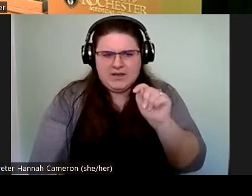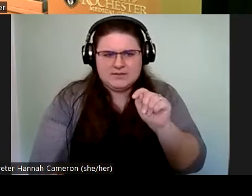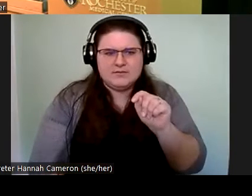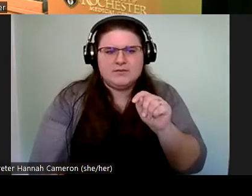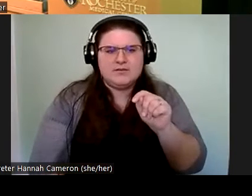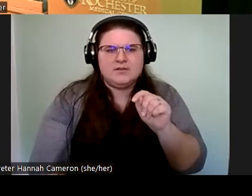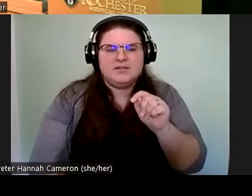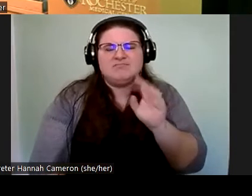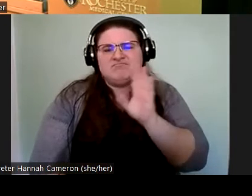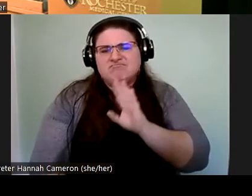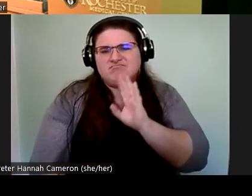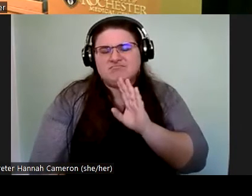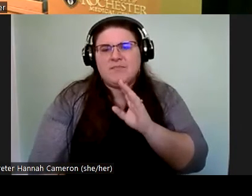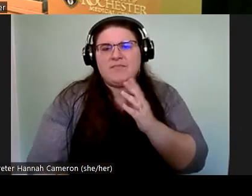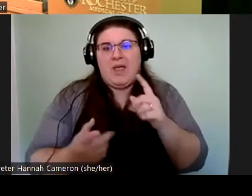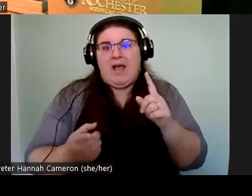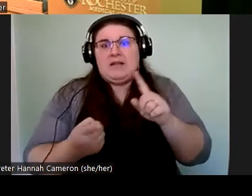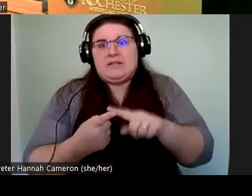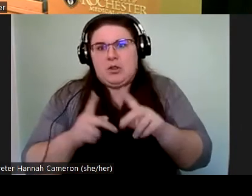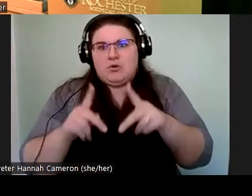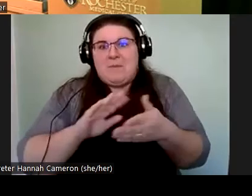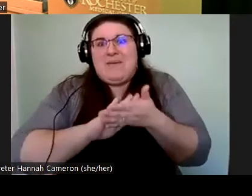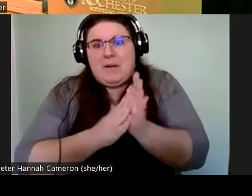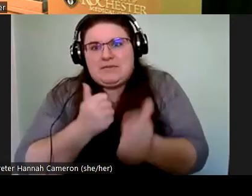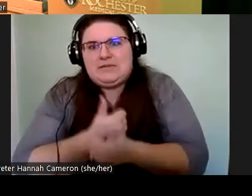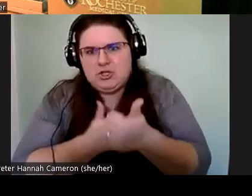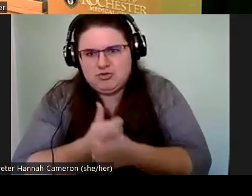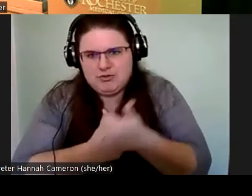till someone is a danger to themselves or others even though families can see kind of those early